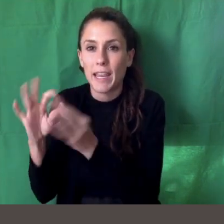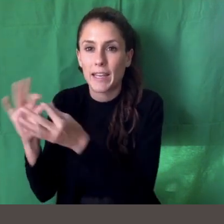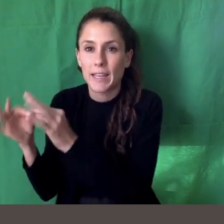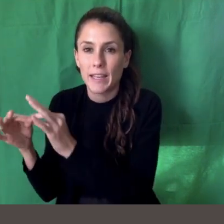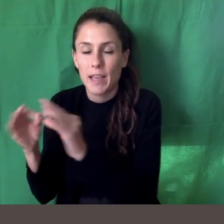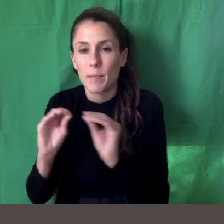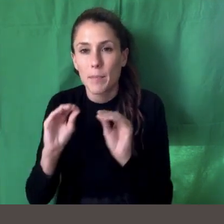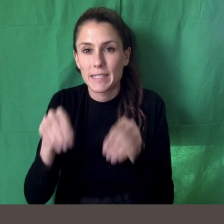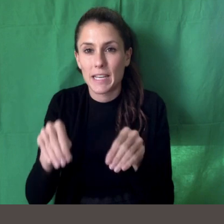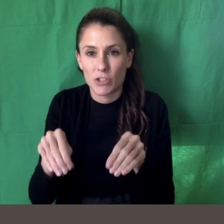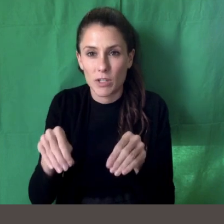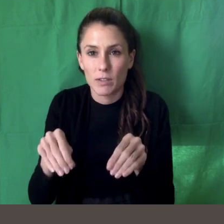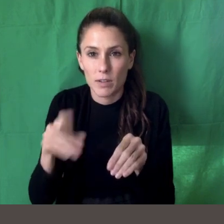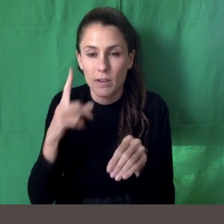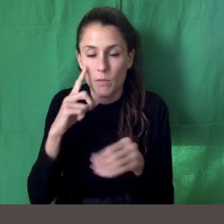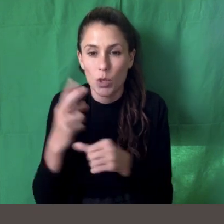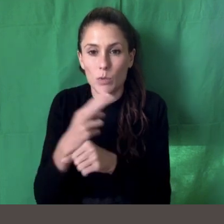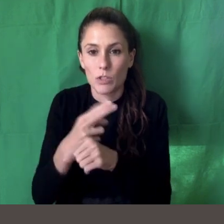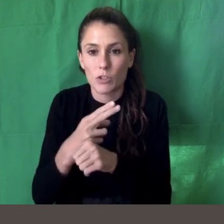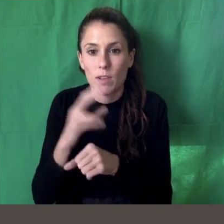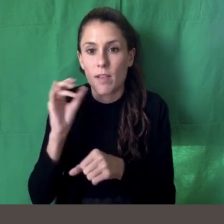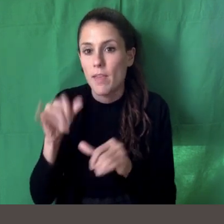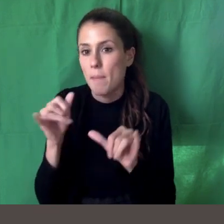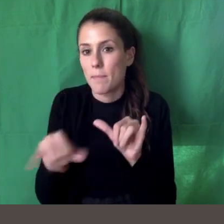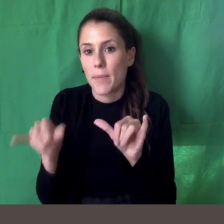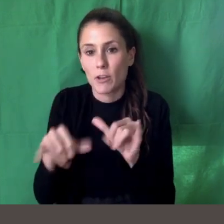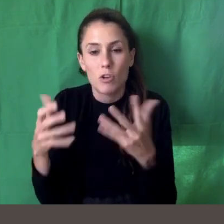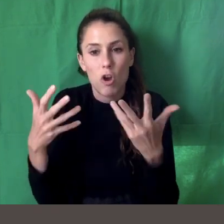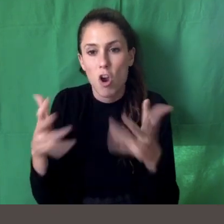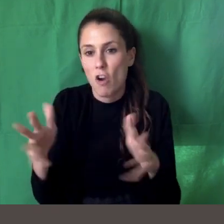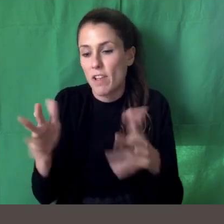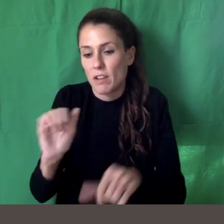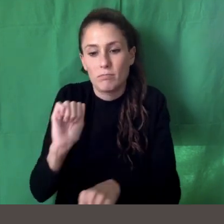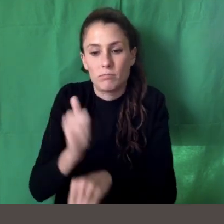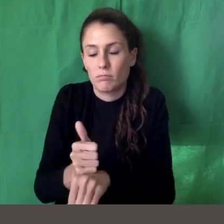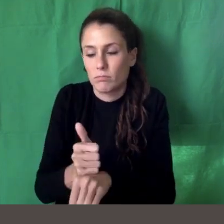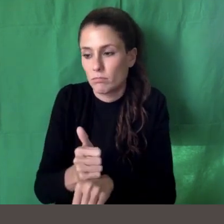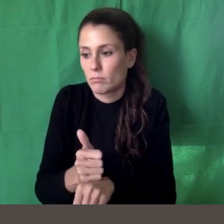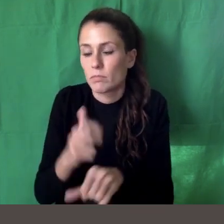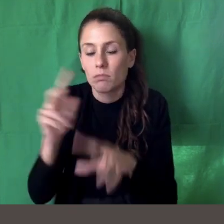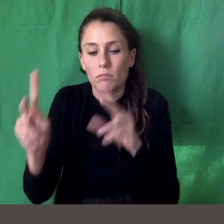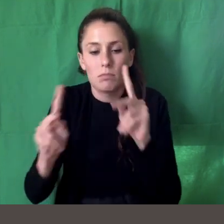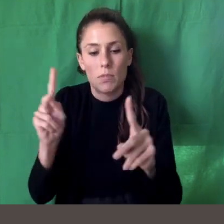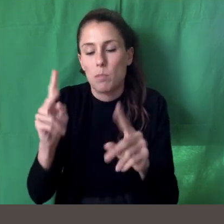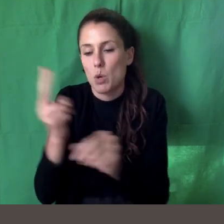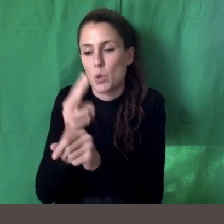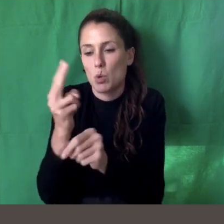at least in terms of usage. And that pattern is already well established and widely used